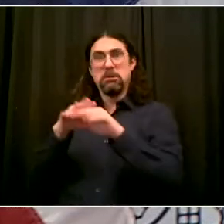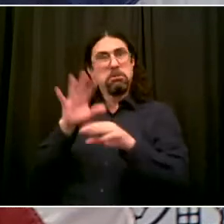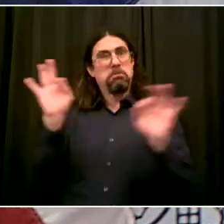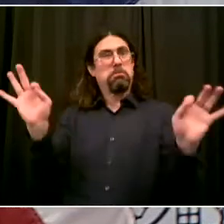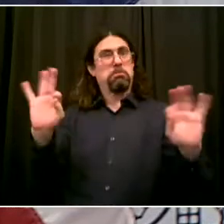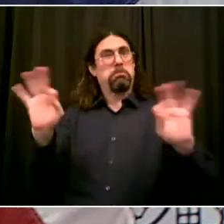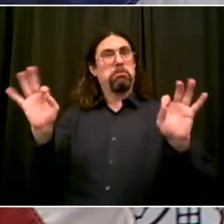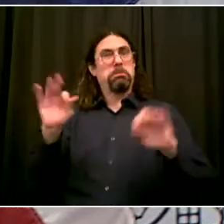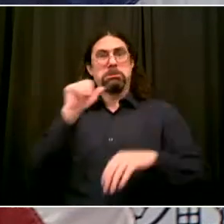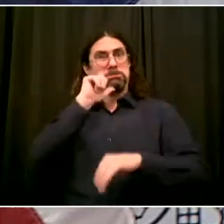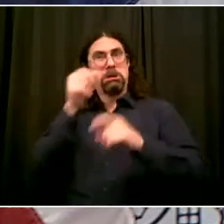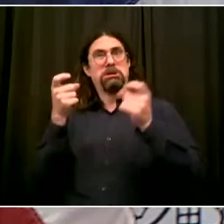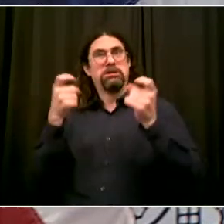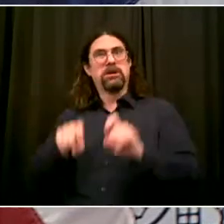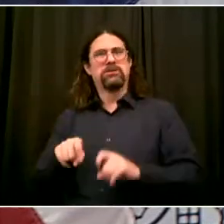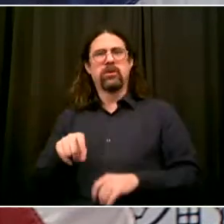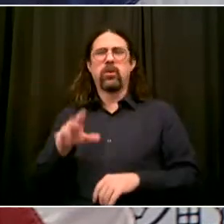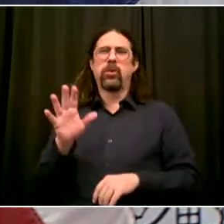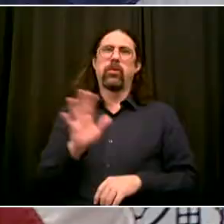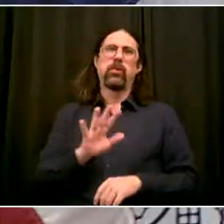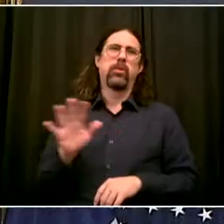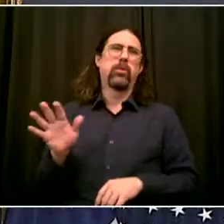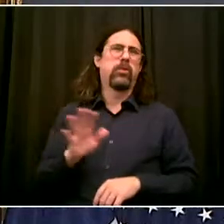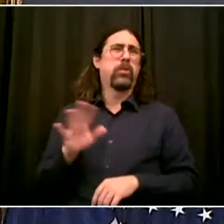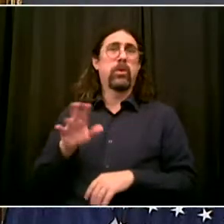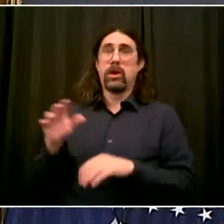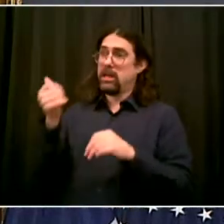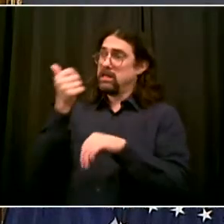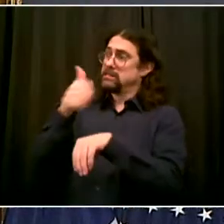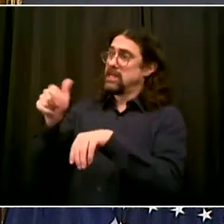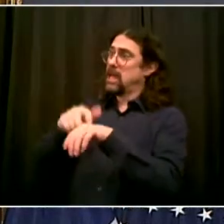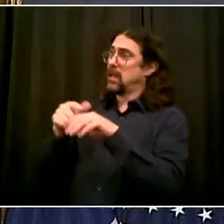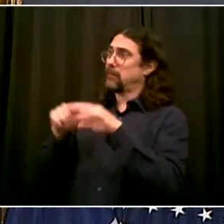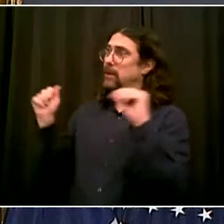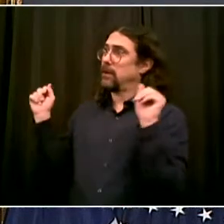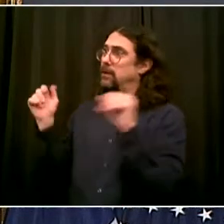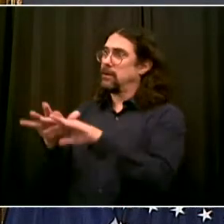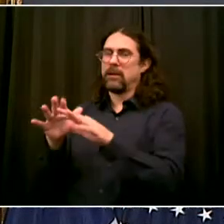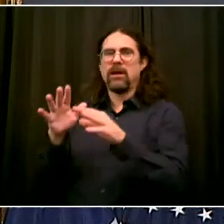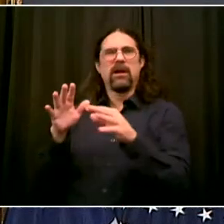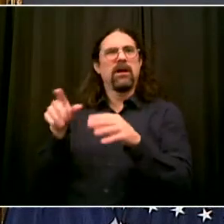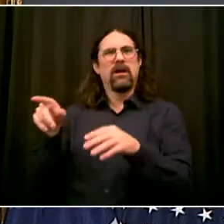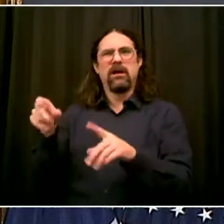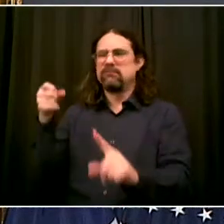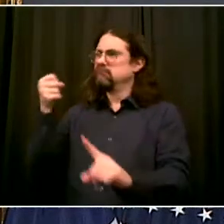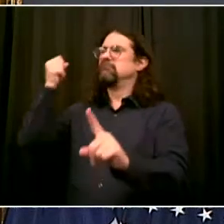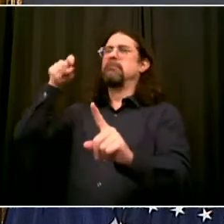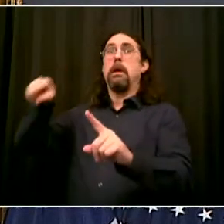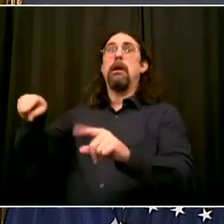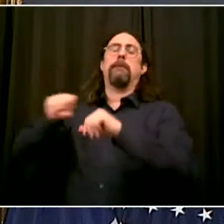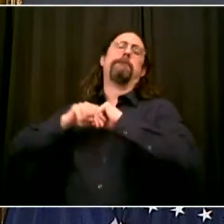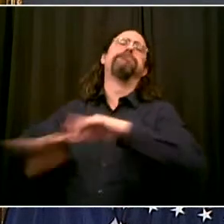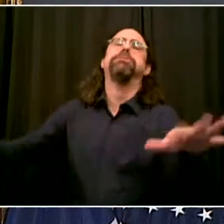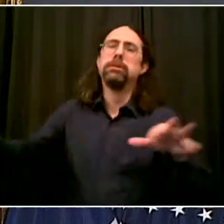KNOW THEY HAVE THE POTENTIAL TO SPREAD THE DISEASE INTENSELY AND QUICKLY. ANAND THAHAT'S WHWE HAVVTOE PRPRTOECECT AGAINST THEM.